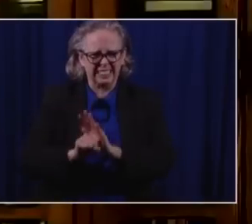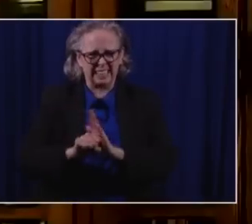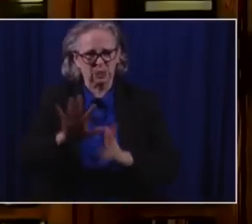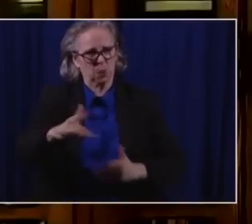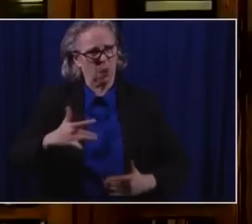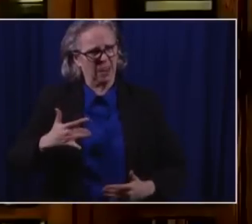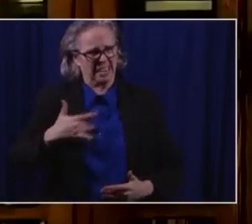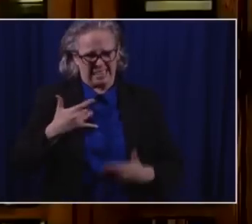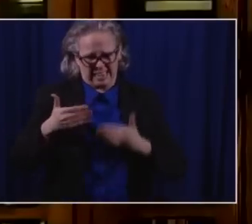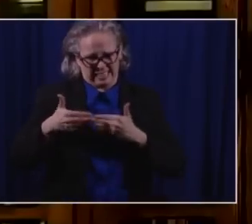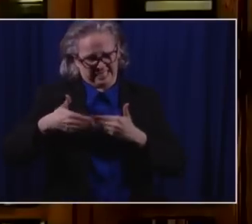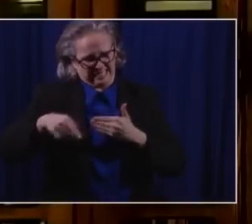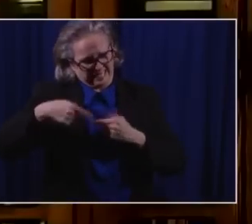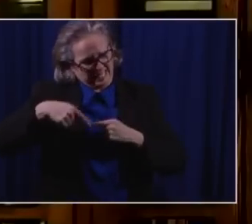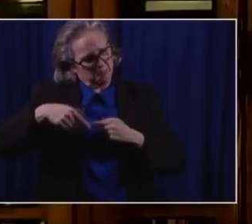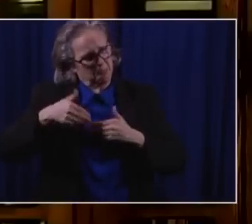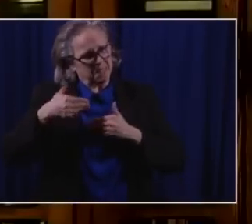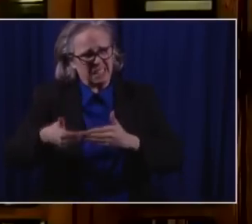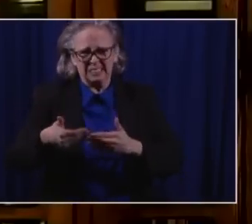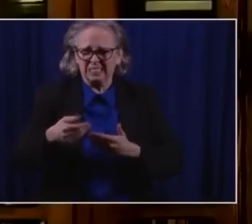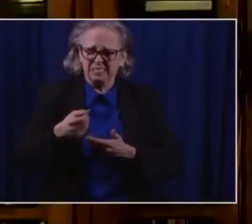I'm going to turn things back